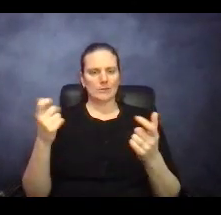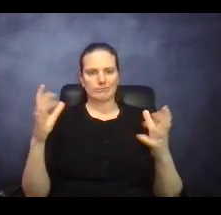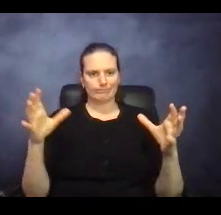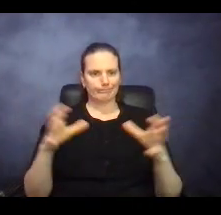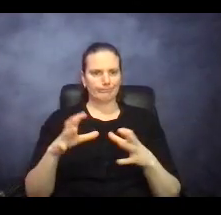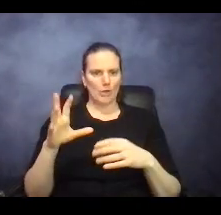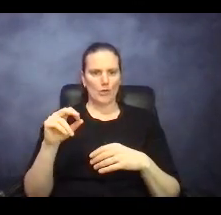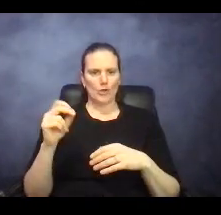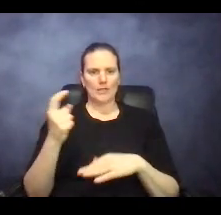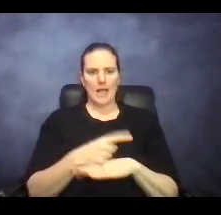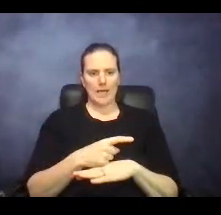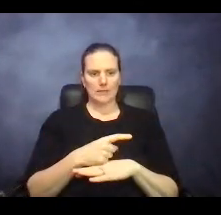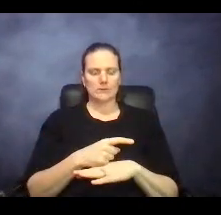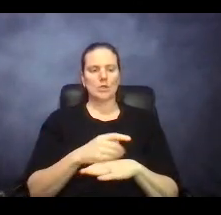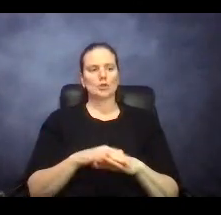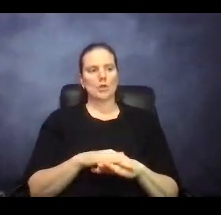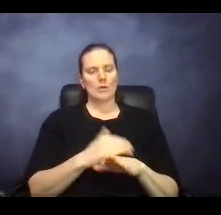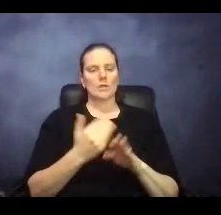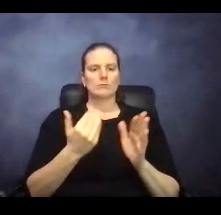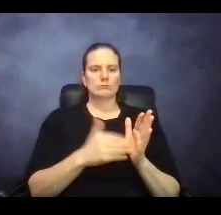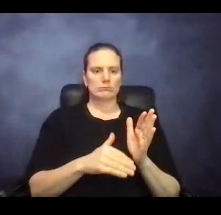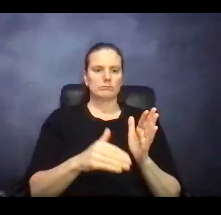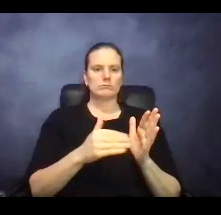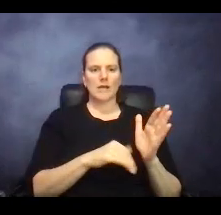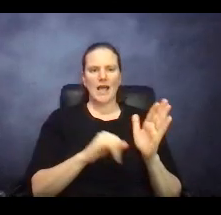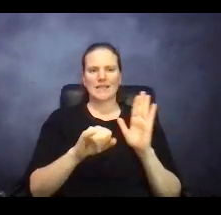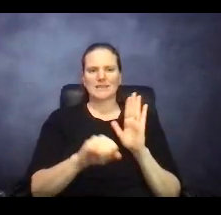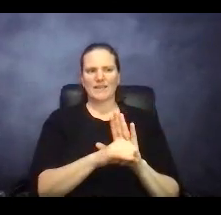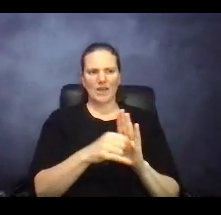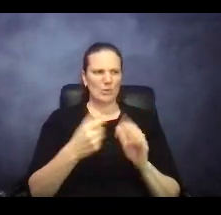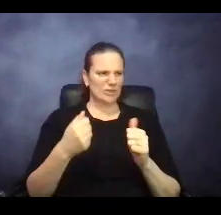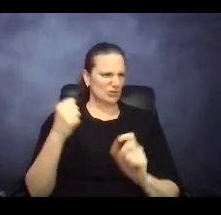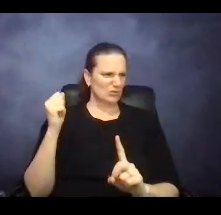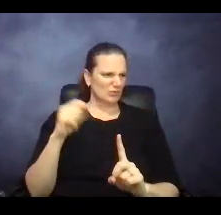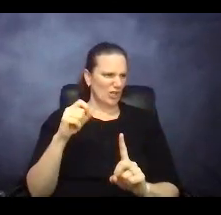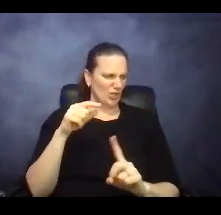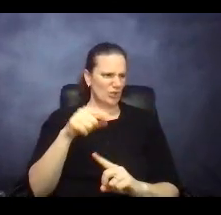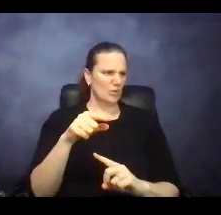and then you slowly reintroduce food so you can identify your food triggers. The reason I recommend the whole 30 is